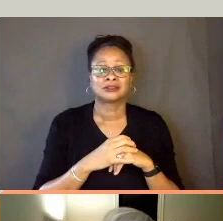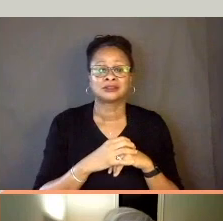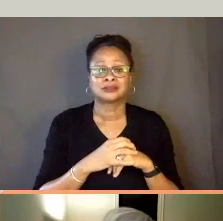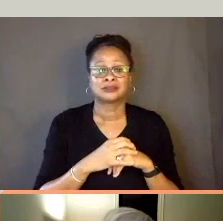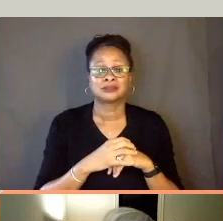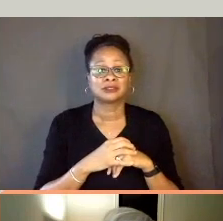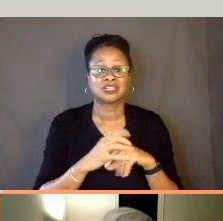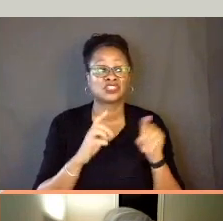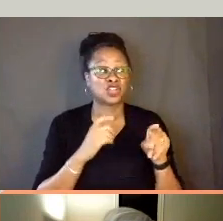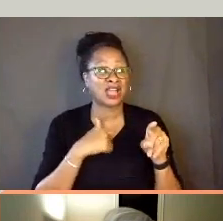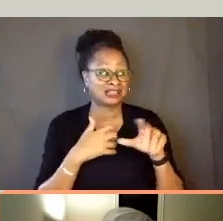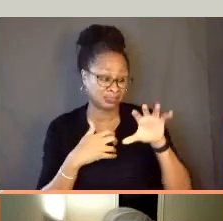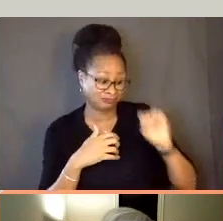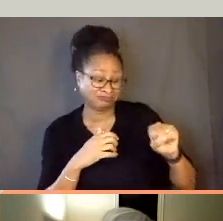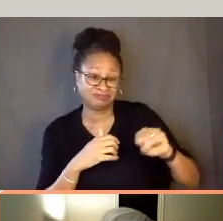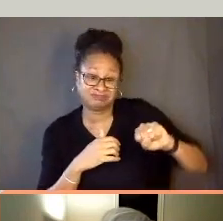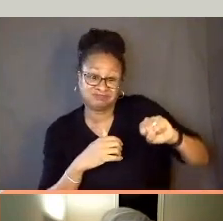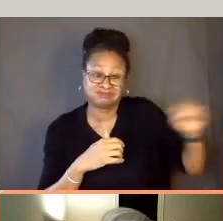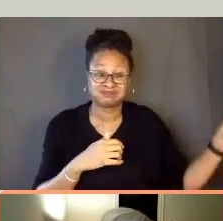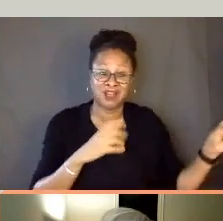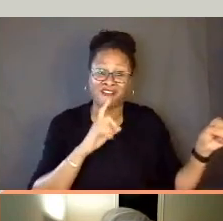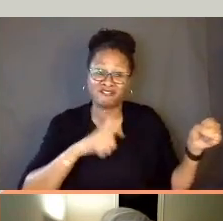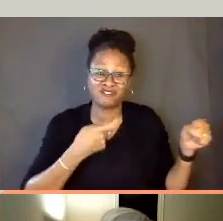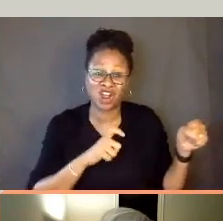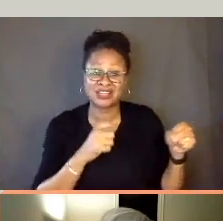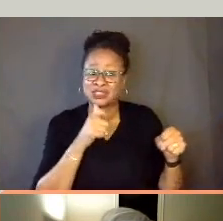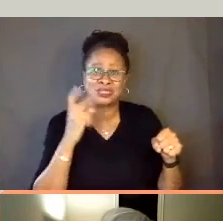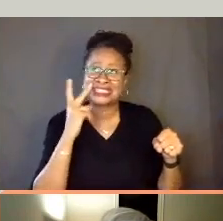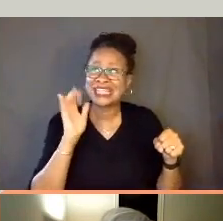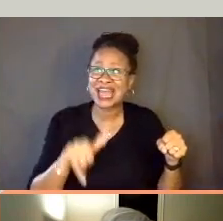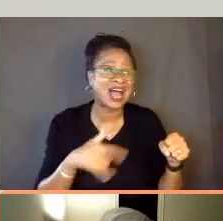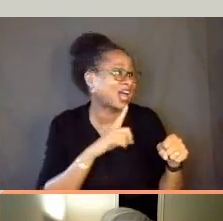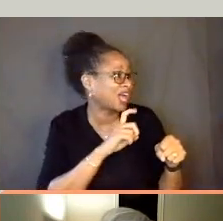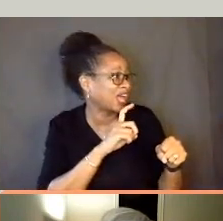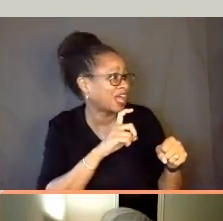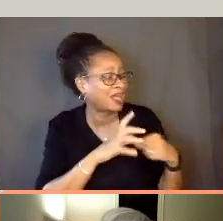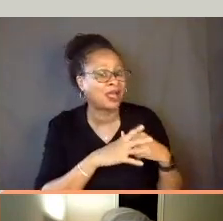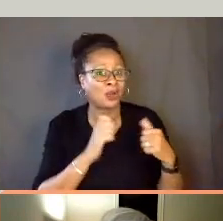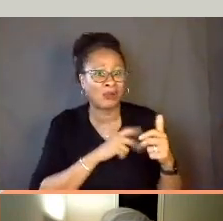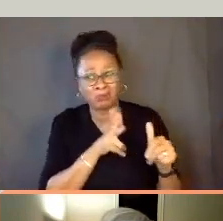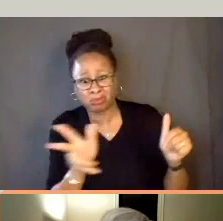She had to reach over and turn the wheel. And she was, like, you didn't see that? You were about to run off the road.